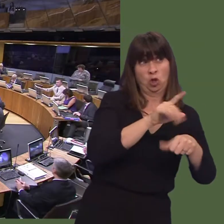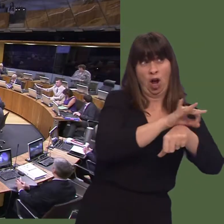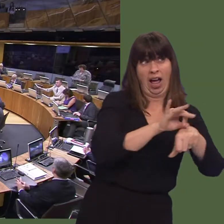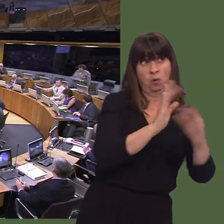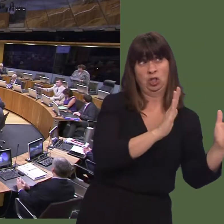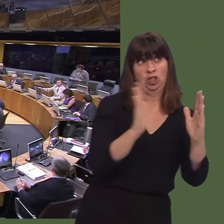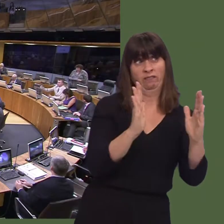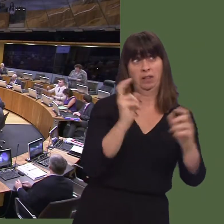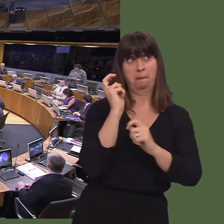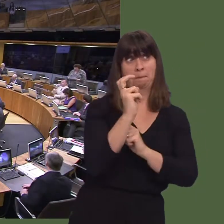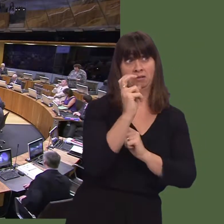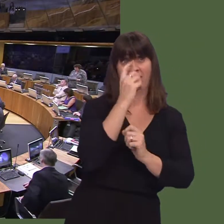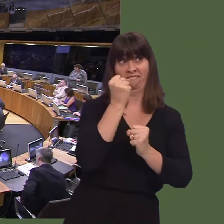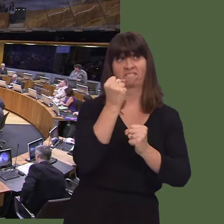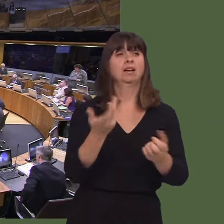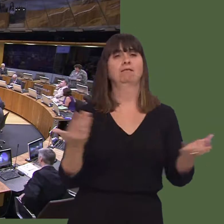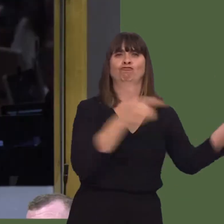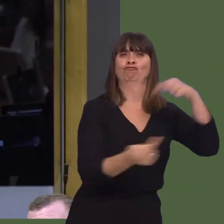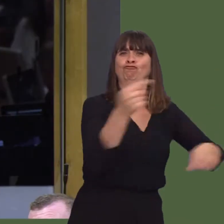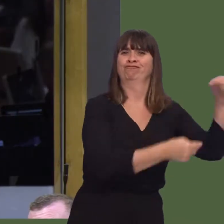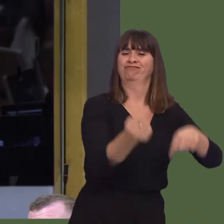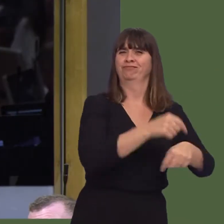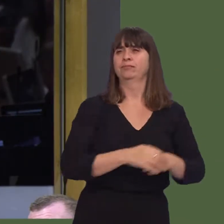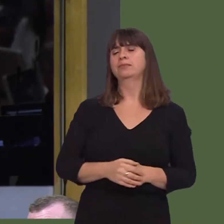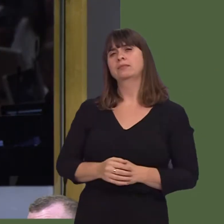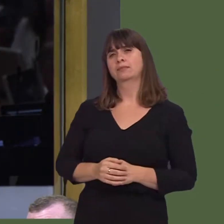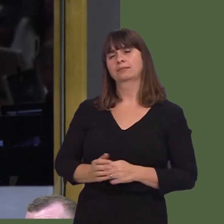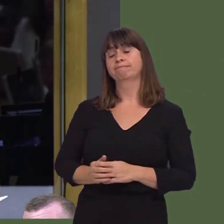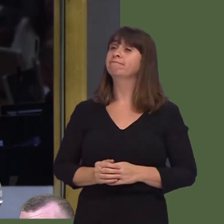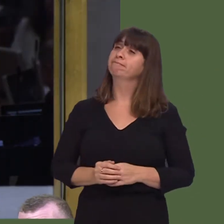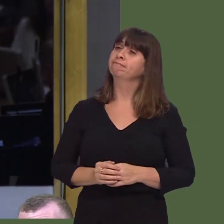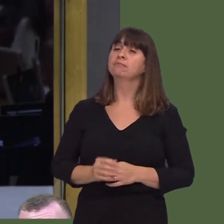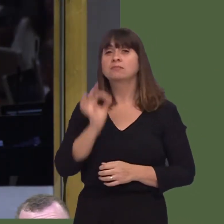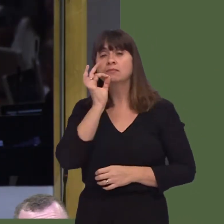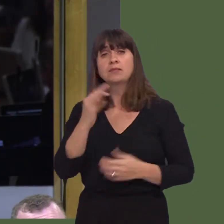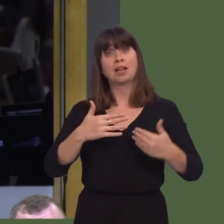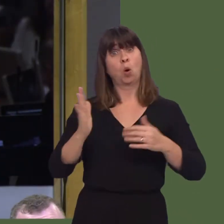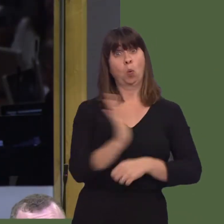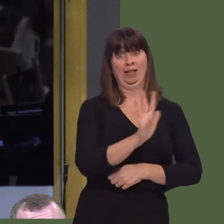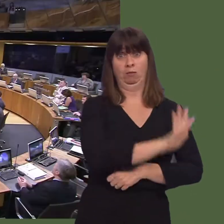What recent discussions has the Welsh Government had regarding the integration of health and social care in west Wales? OAQ52834 Julie James AM: Welsh Ministers are having